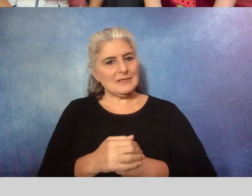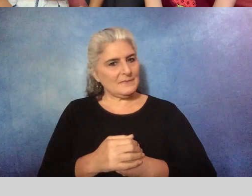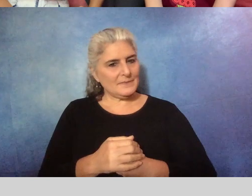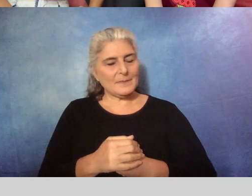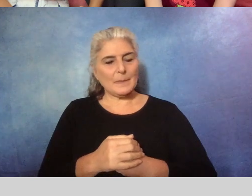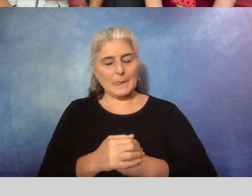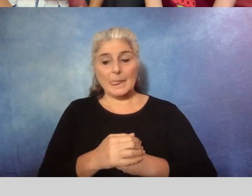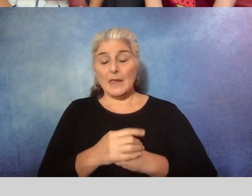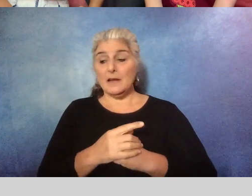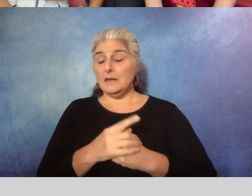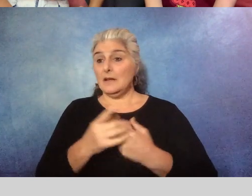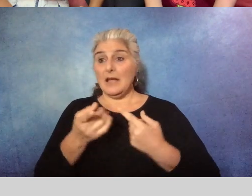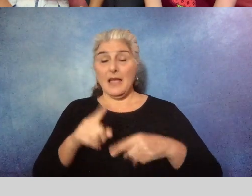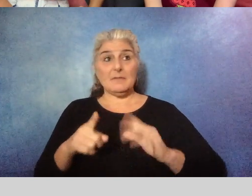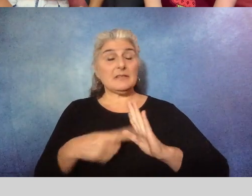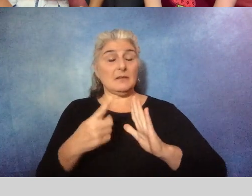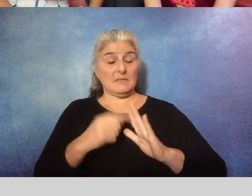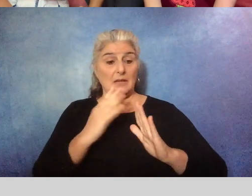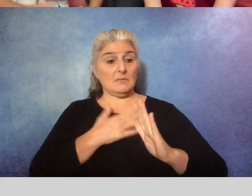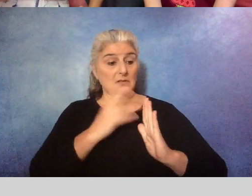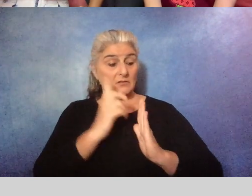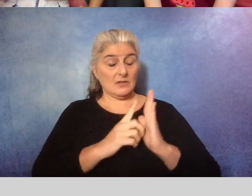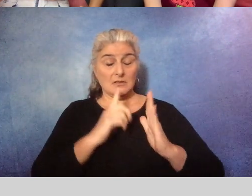once we had a really complicated design with lots